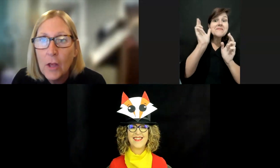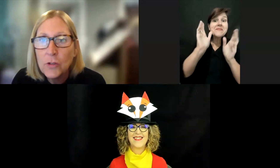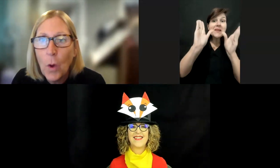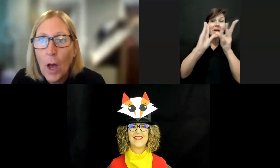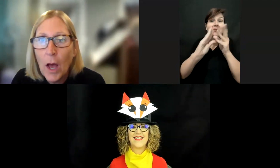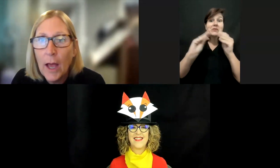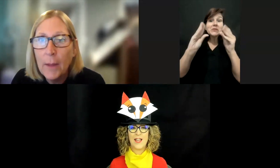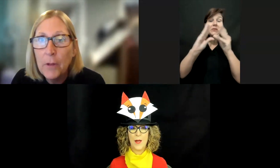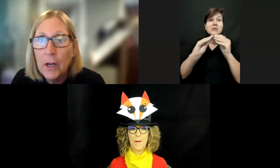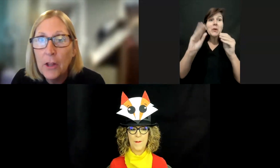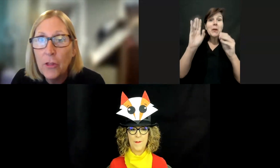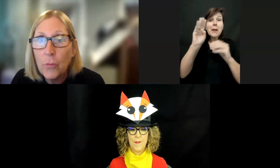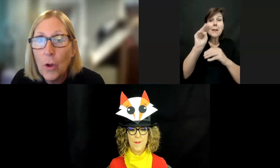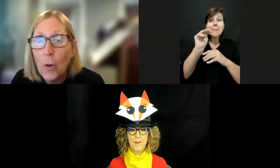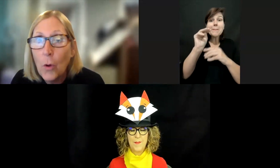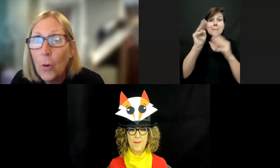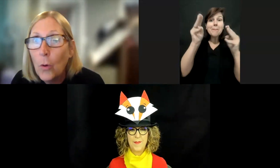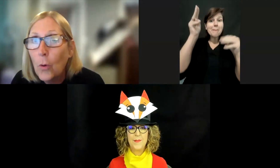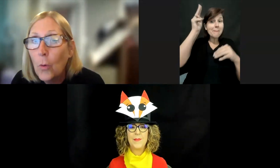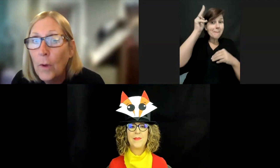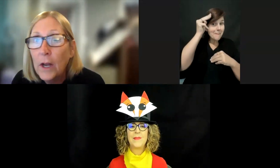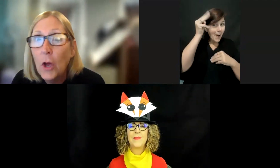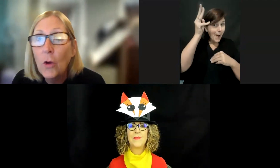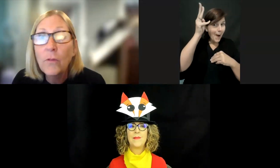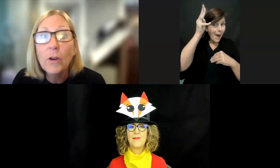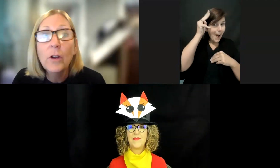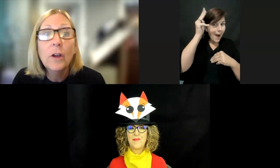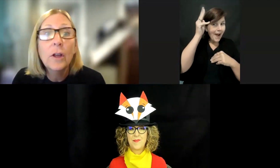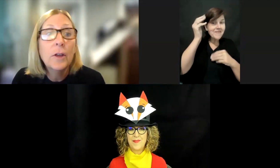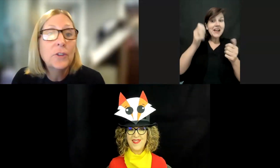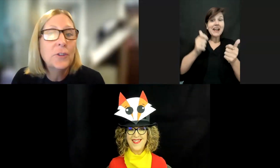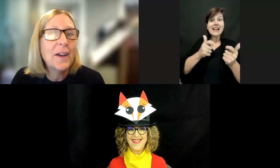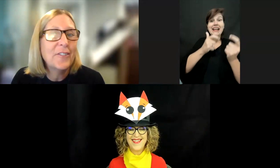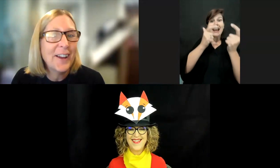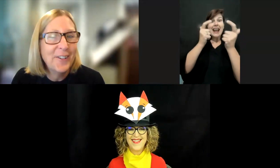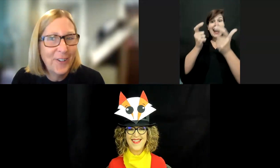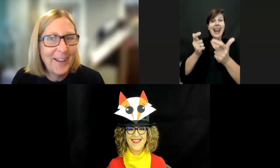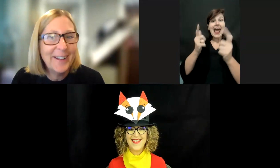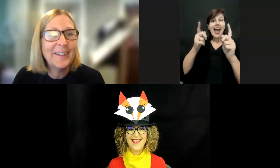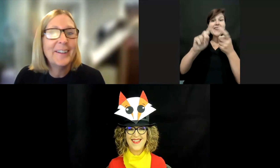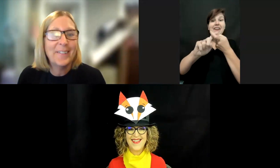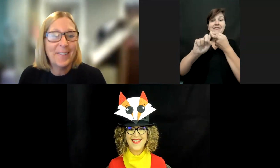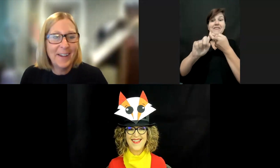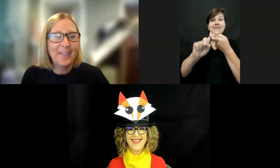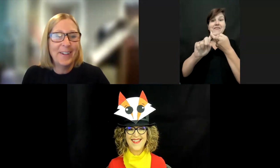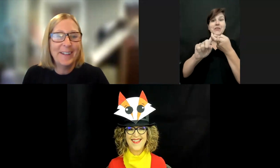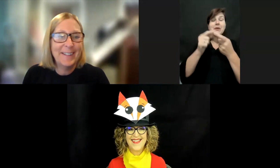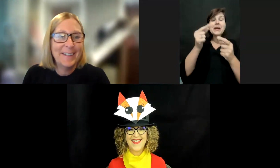So I'm going to throw it over to my friend Gwyn. Go ahead, Gwyn.